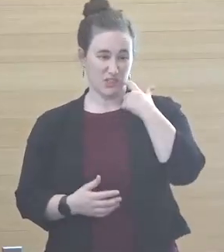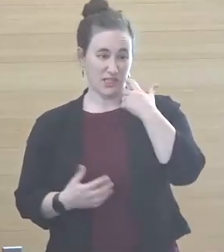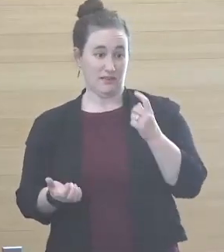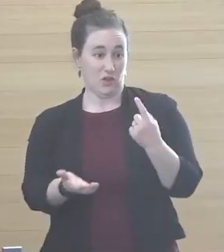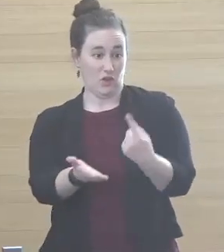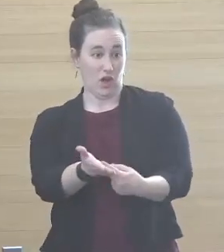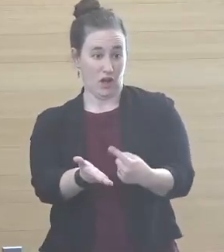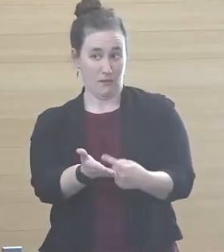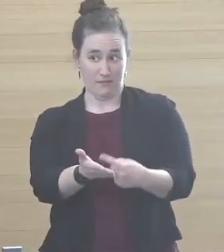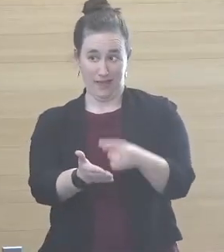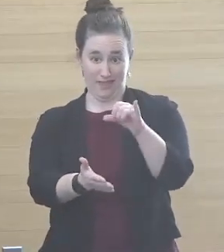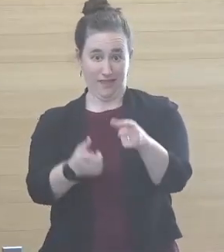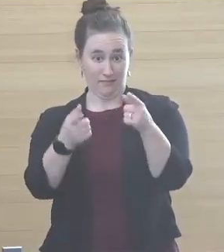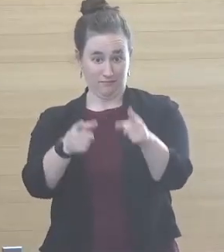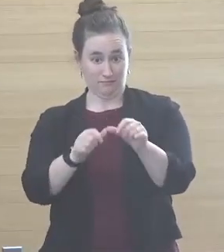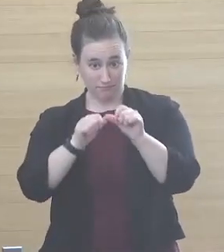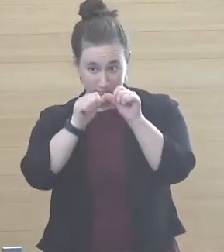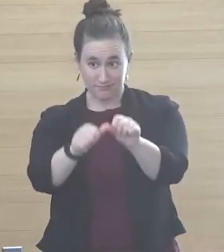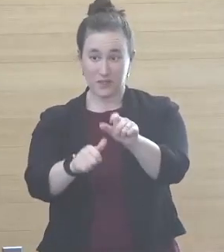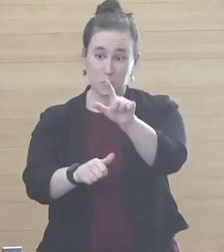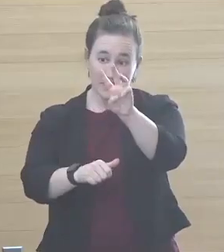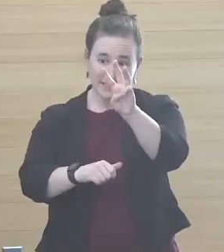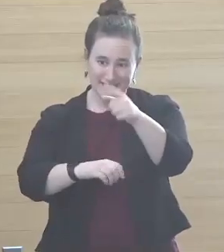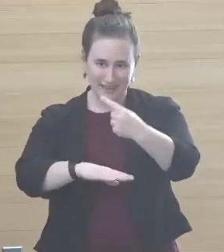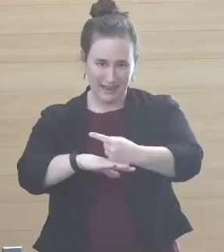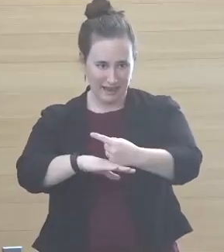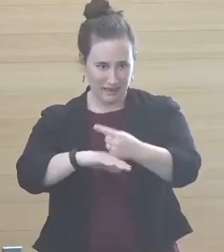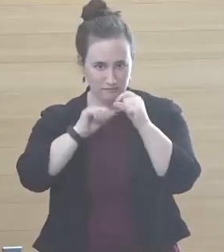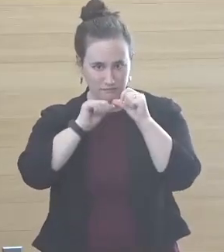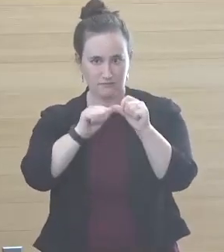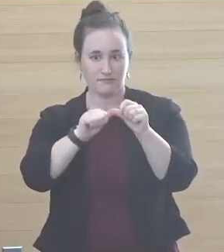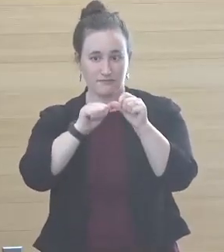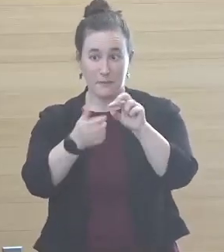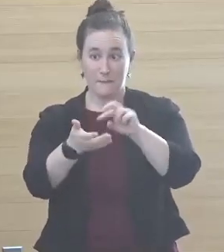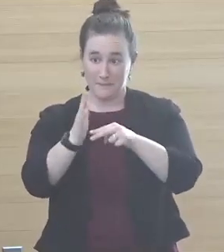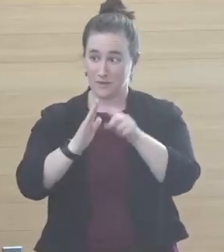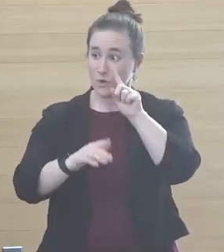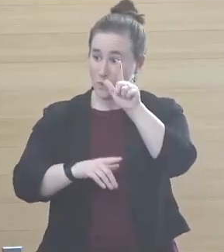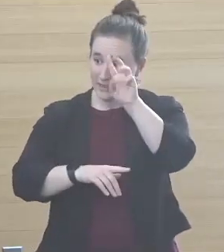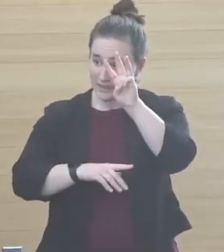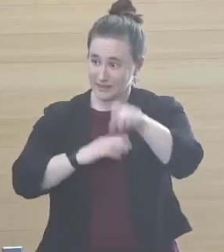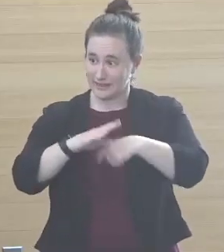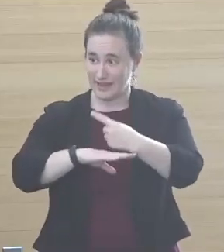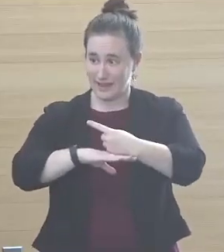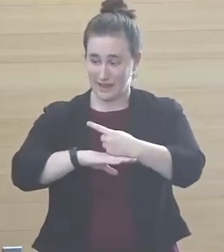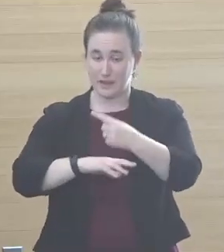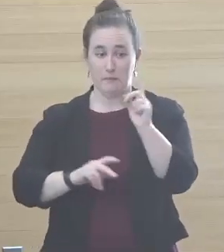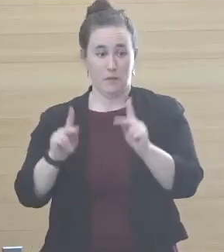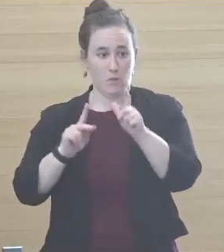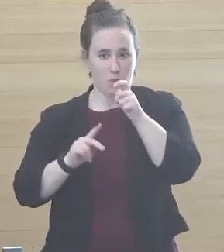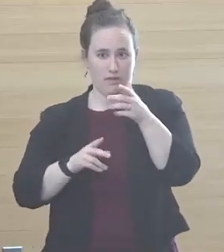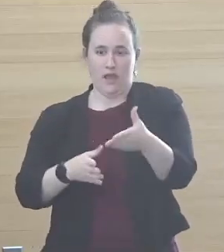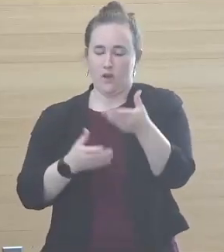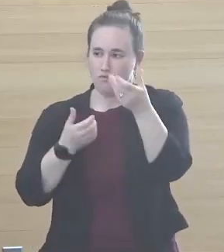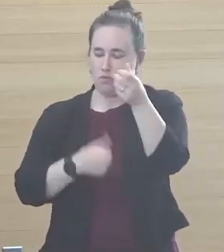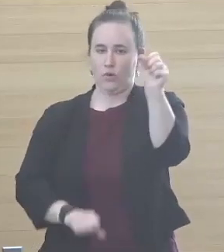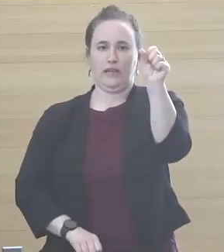this event lasted 26 days. And so for 26 days, those protesters needed to eat, right?